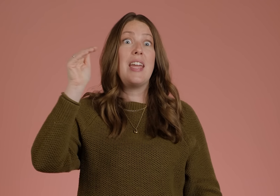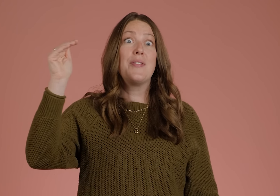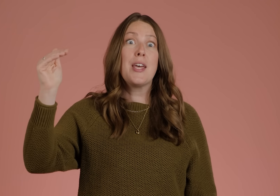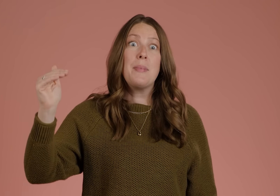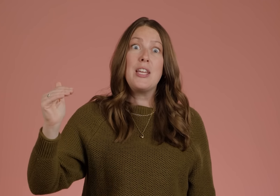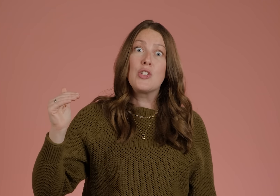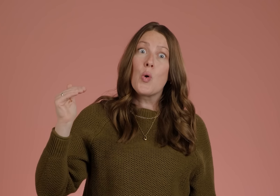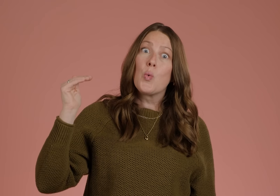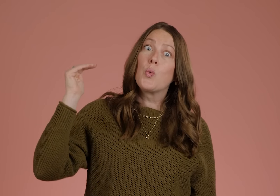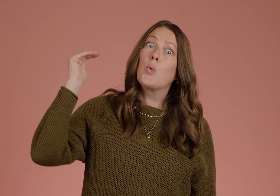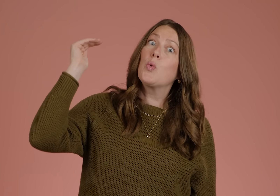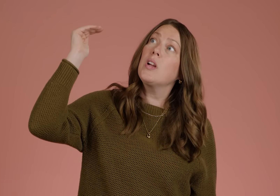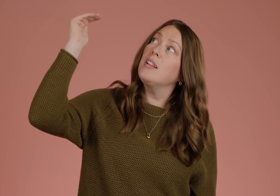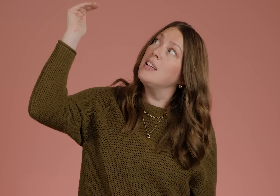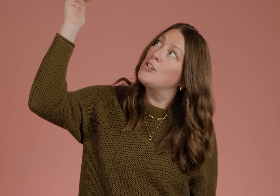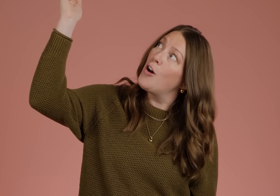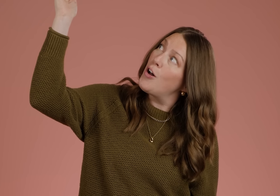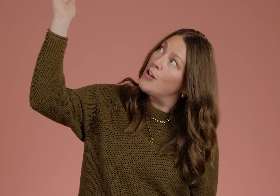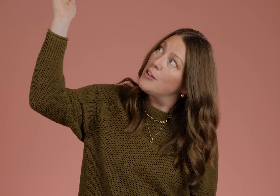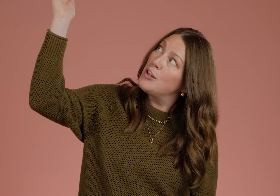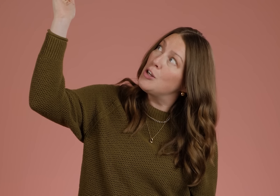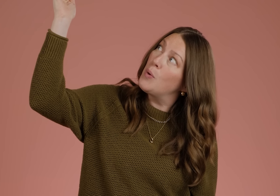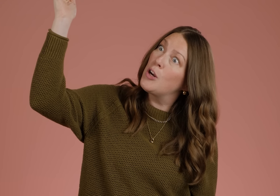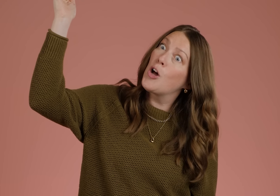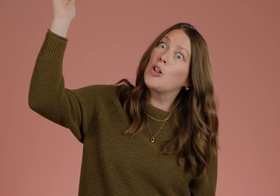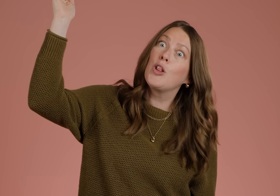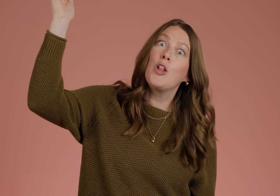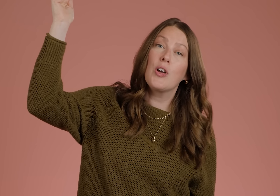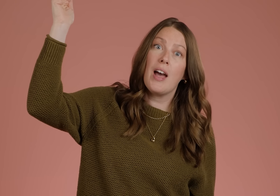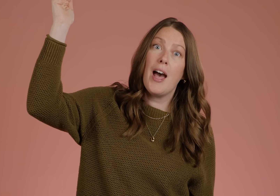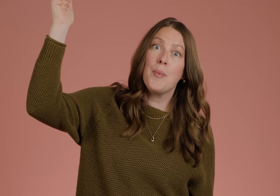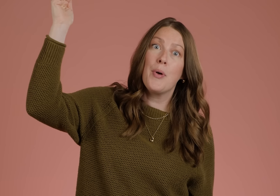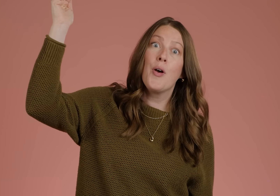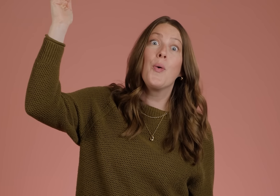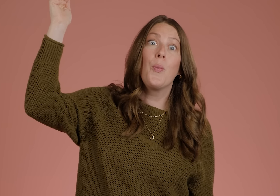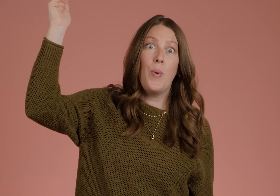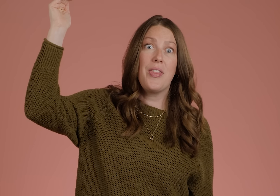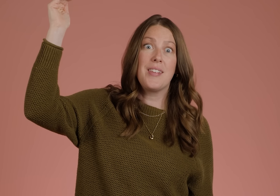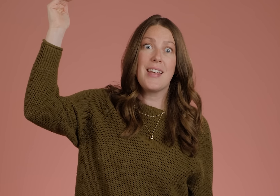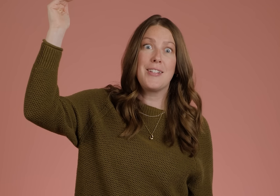If somebody is really tall then you would look up with this sign